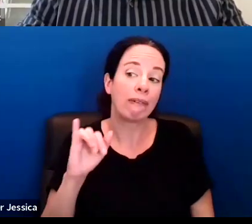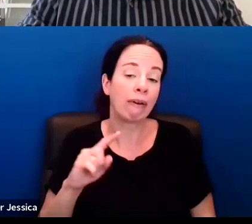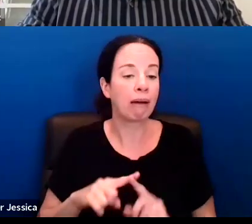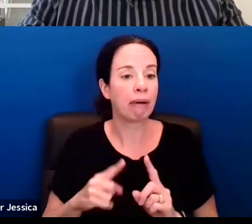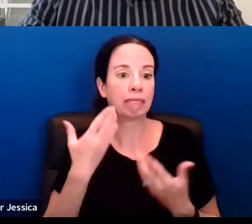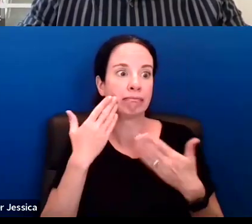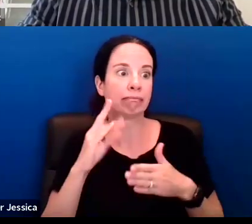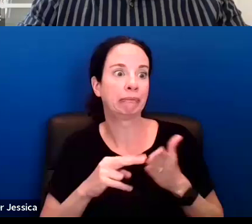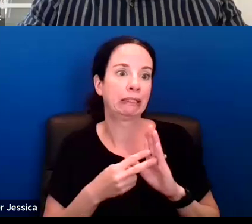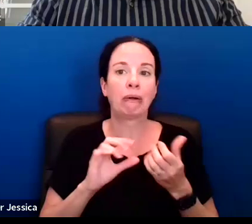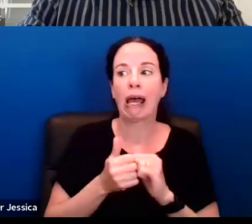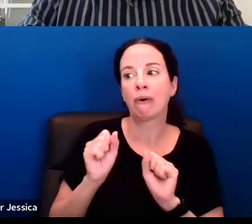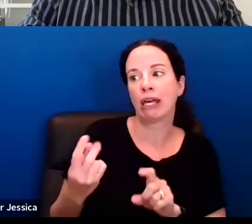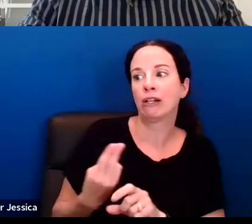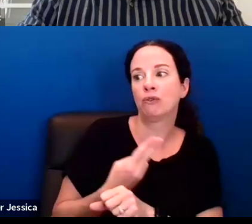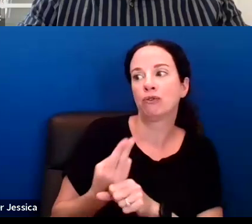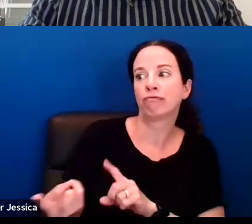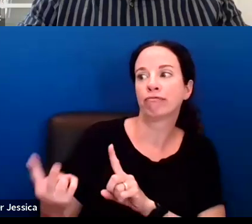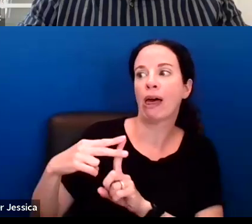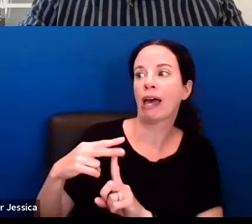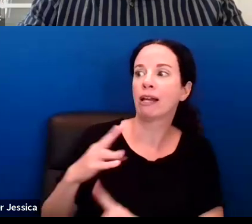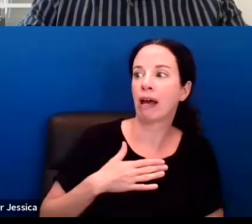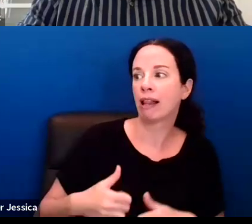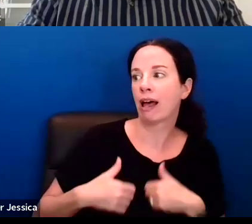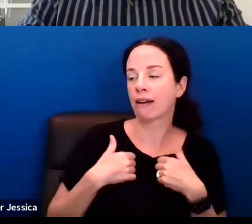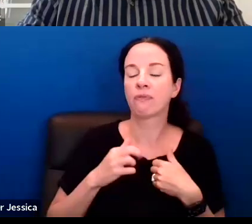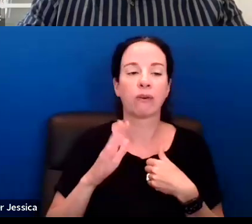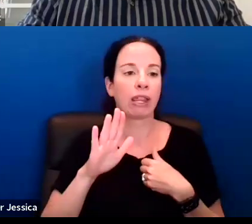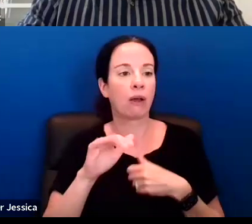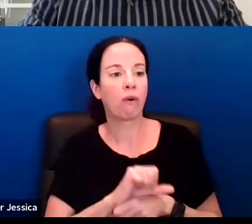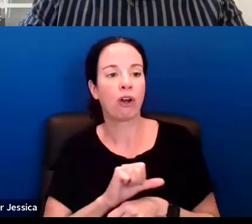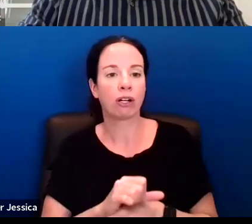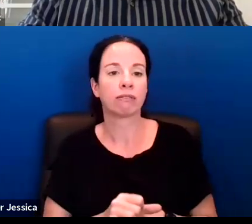means or how it can be applied to their with their lives, or to their work, all the way up through